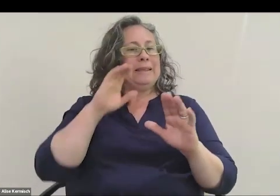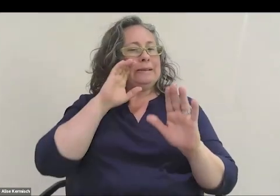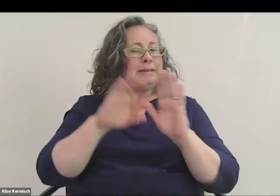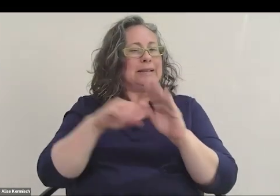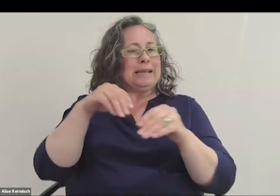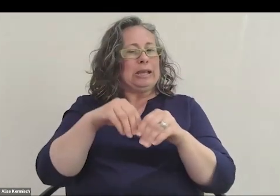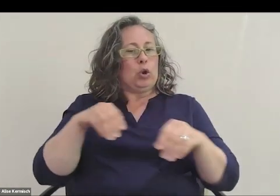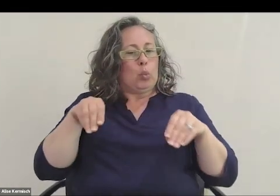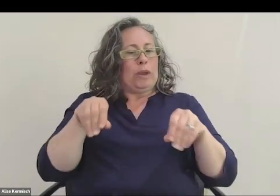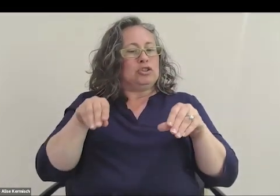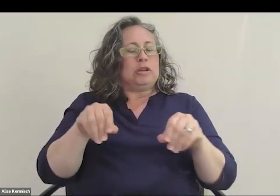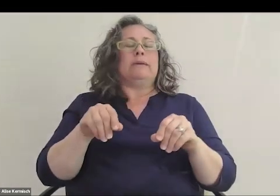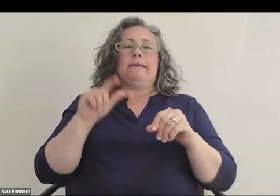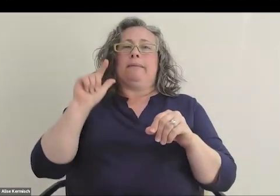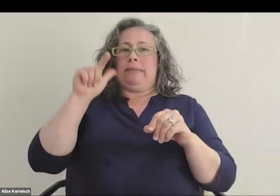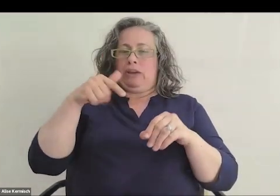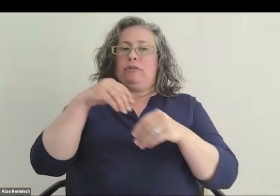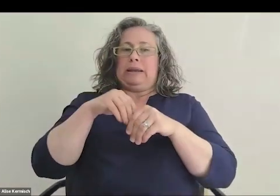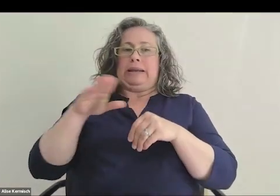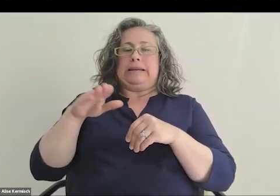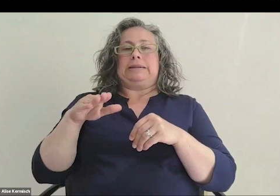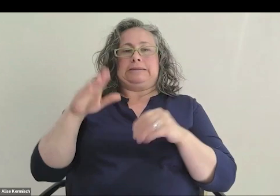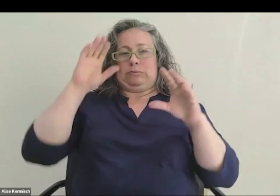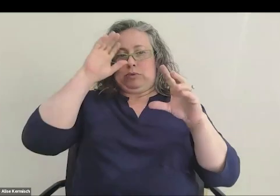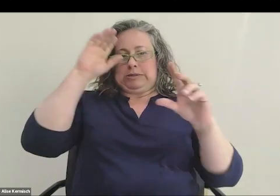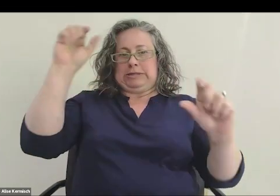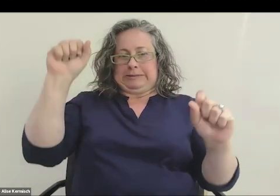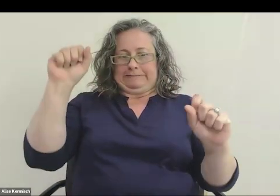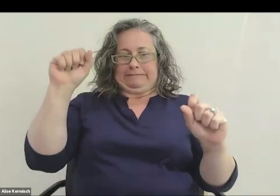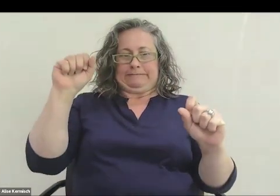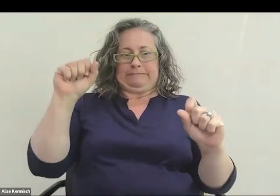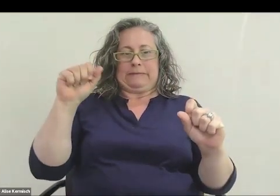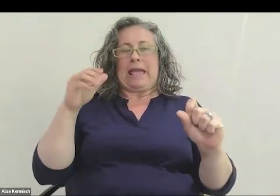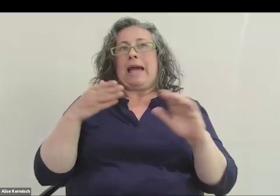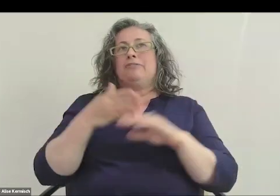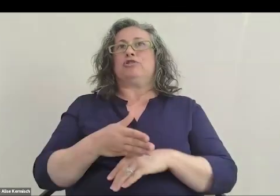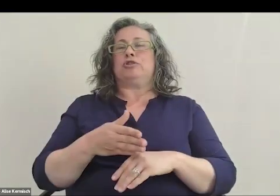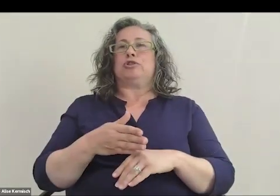only came much later in his presidency, after he was deemed recovered,